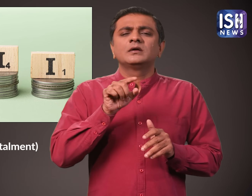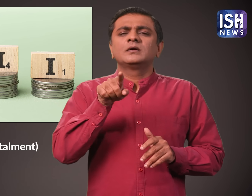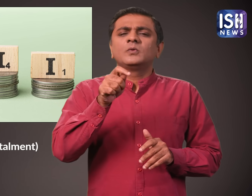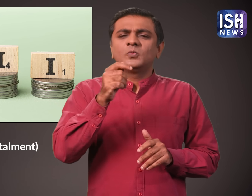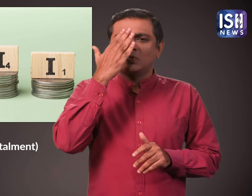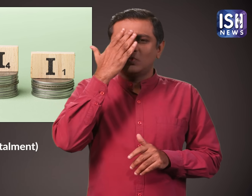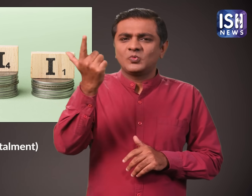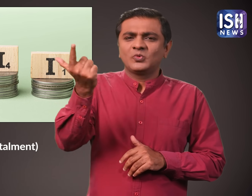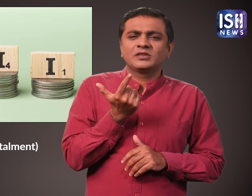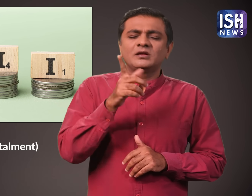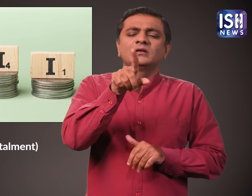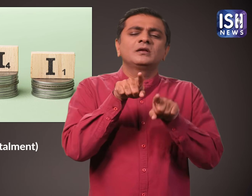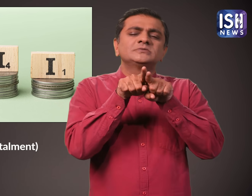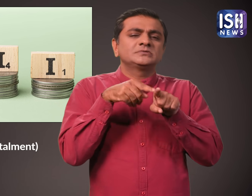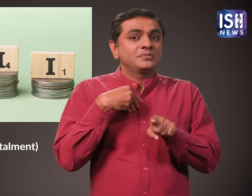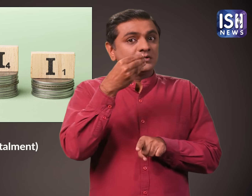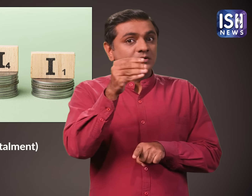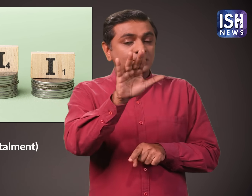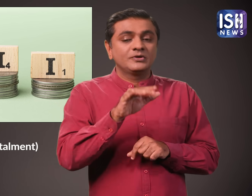I'll explain it with an example.